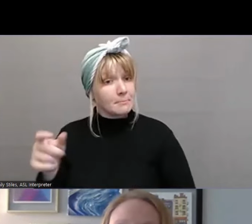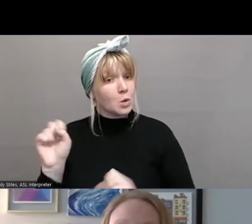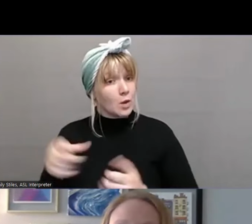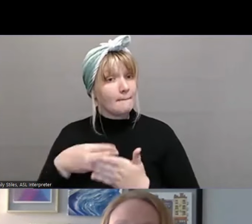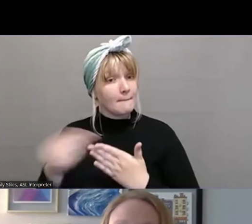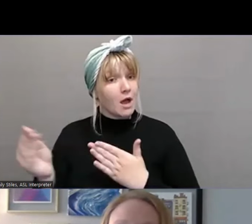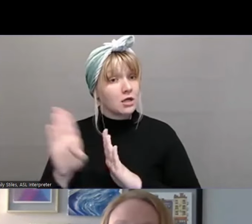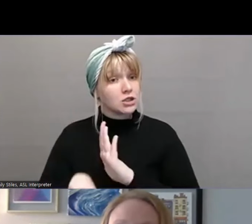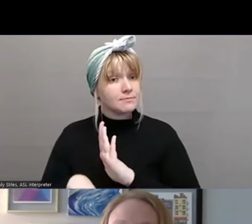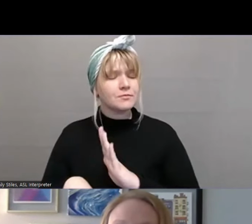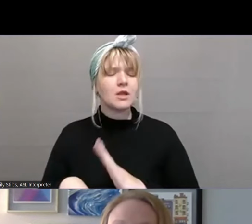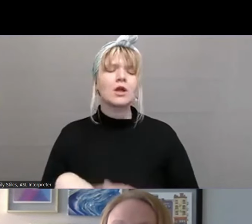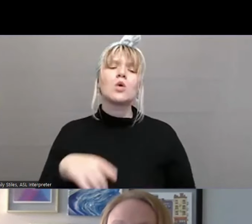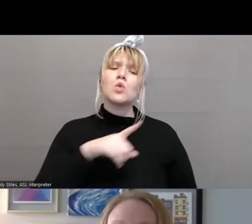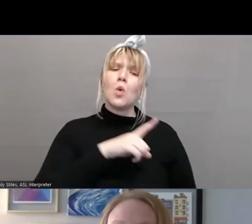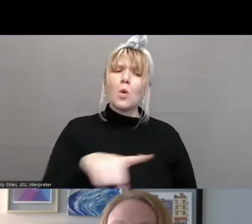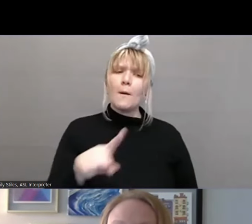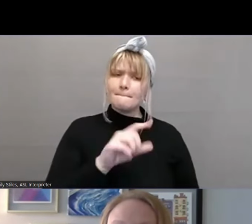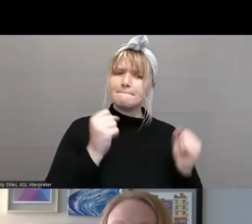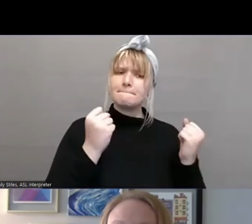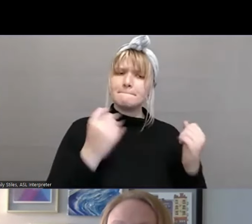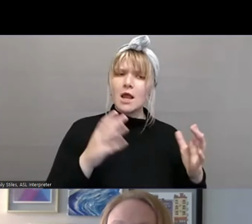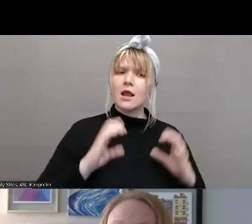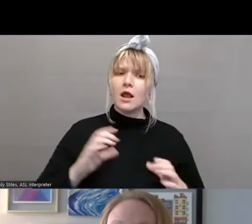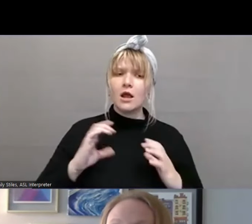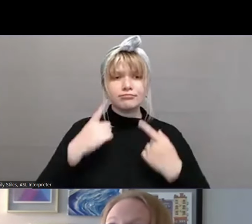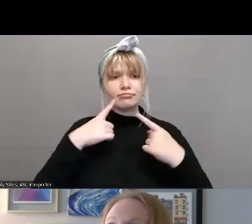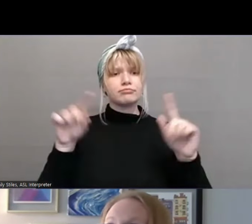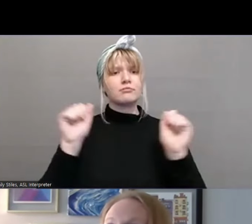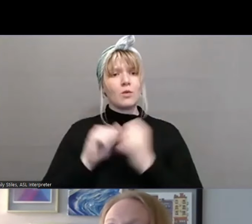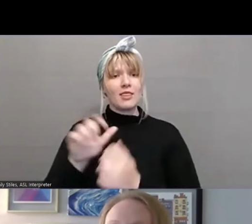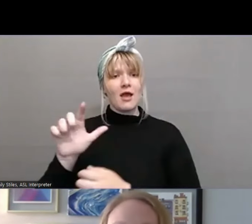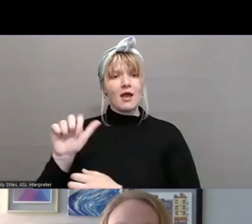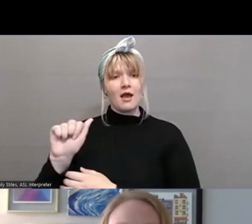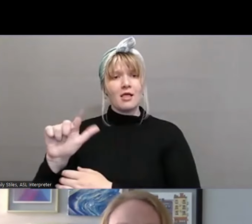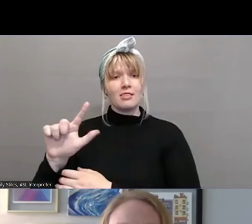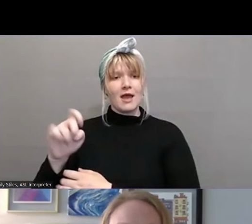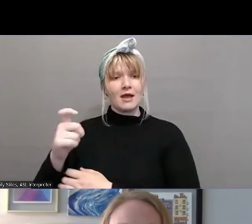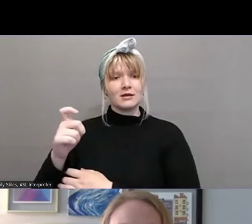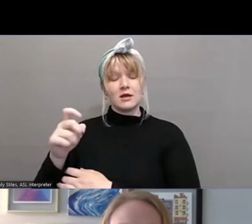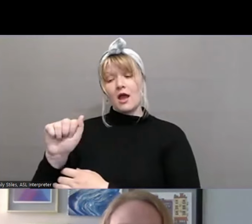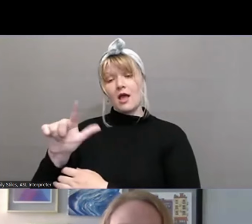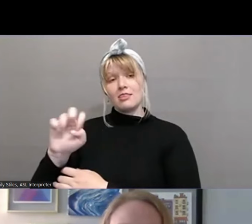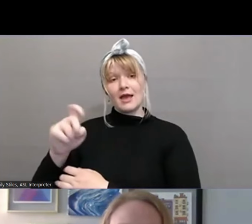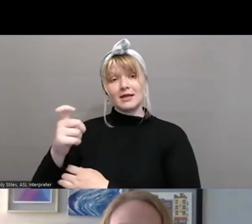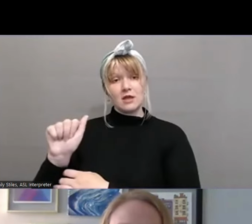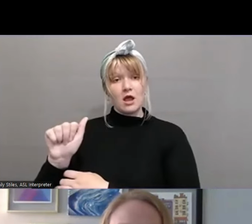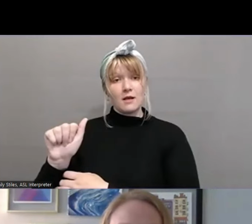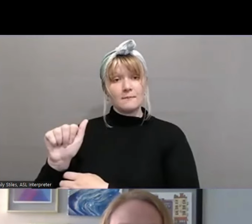If somebody is worried about safety in a residence or whether or not somebody is able to maintain